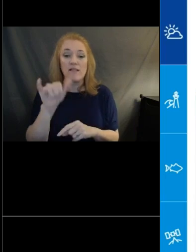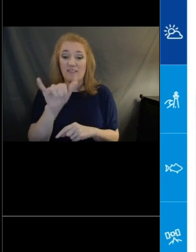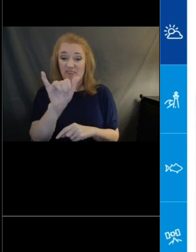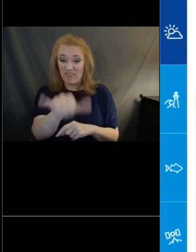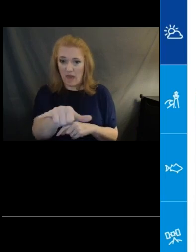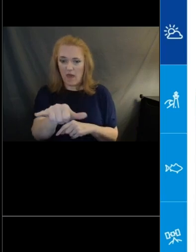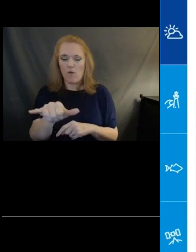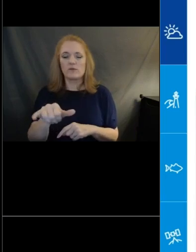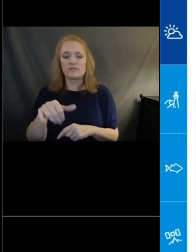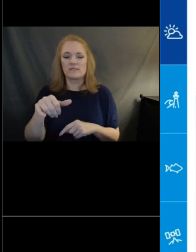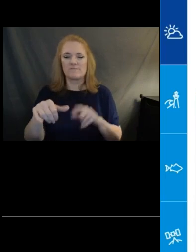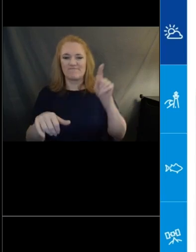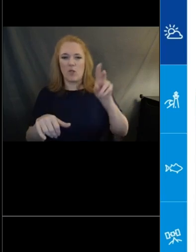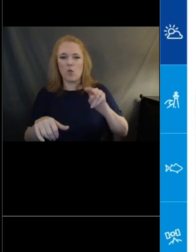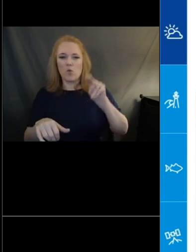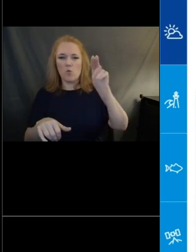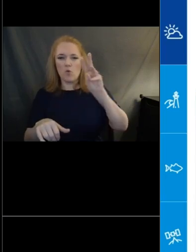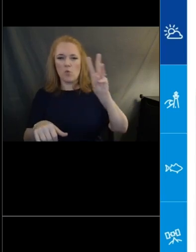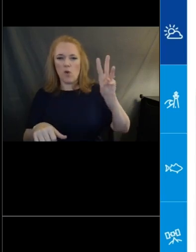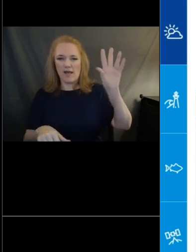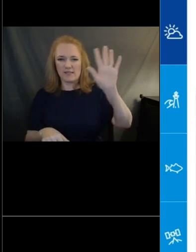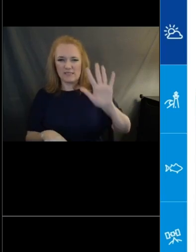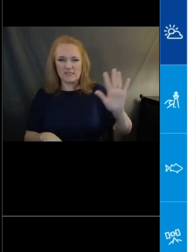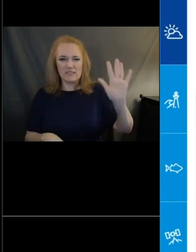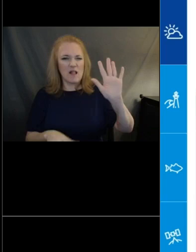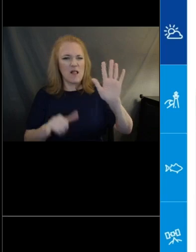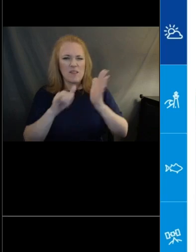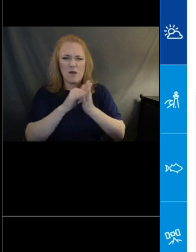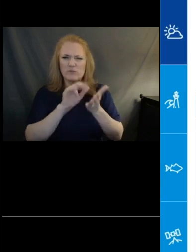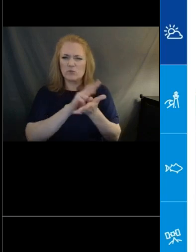where we had slight probabilities for much of the week two period and also moderate